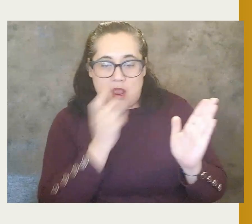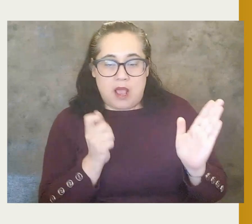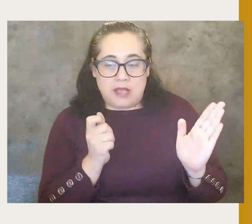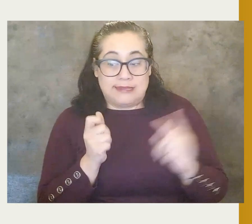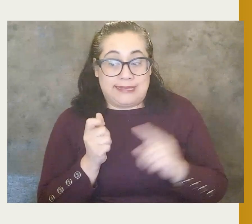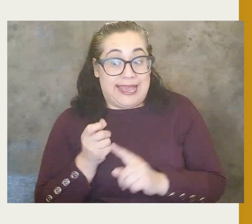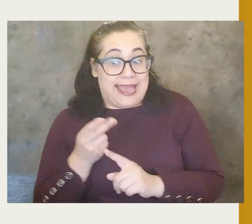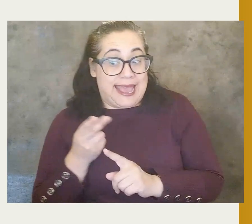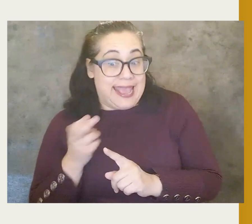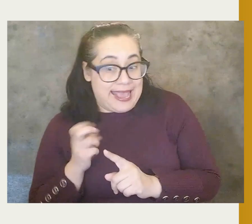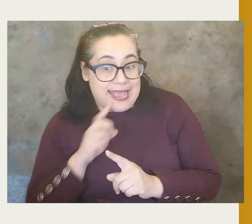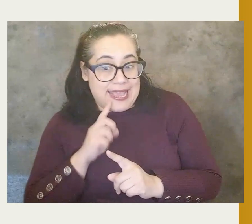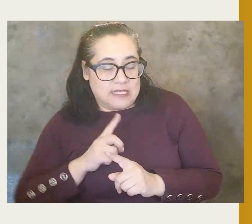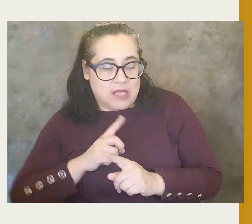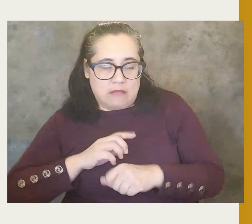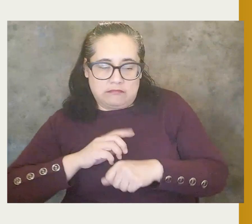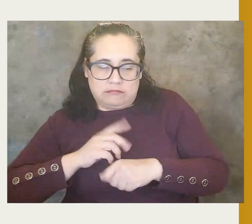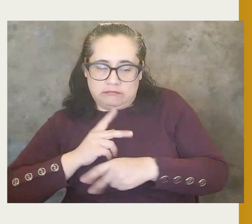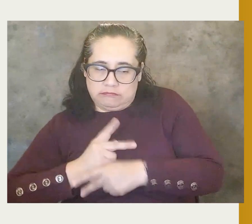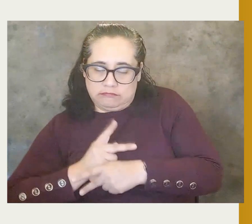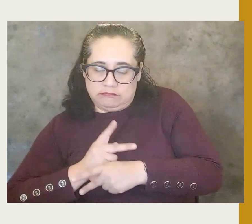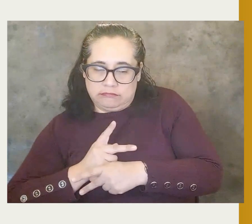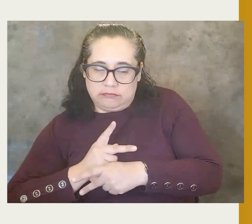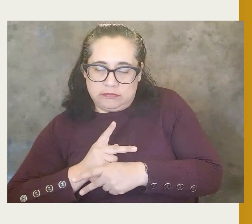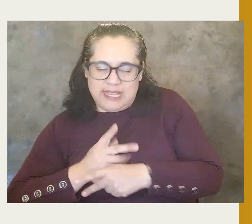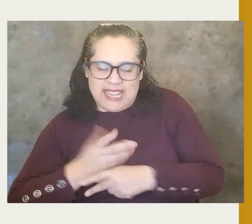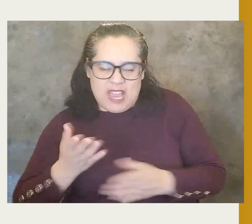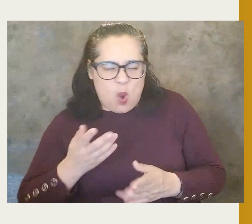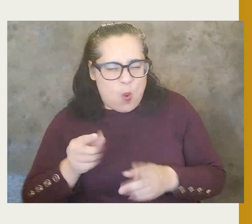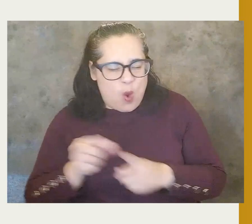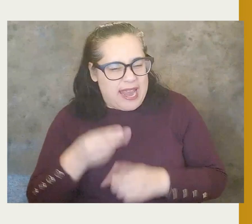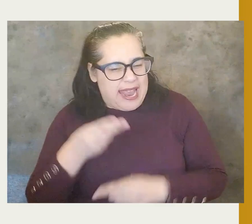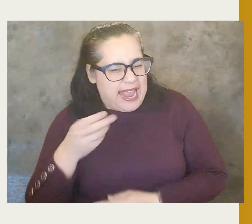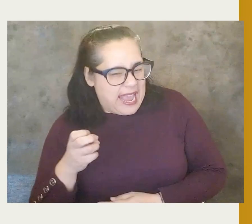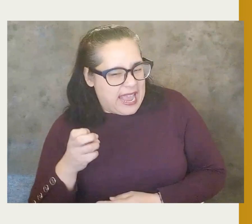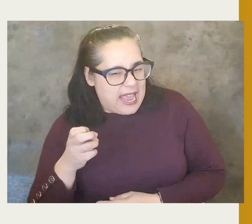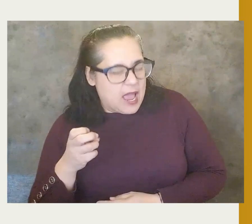Here we understand the word he refers to the mayor,